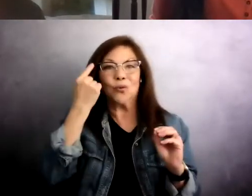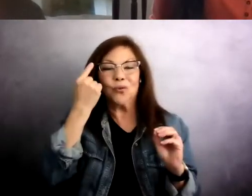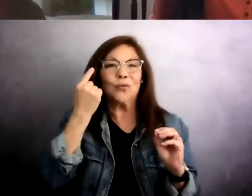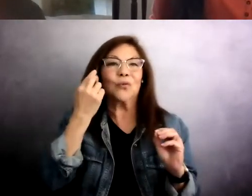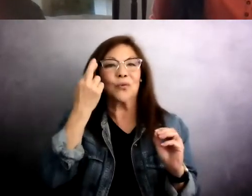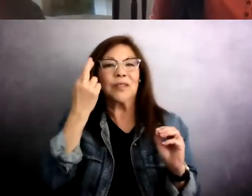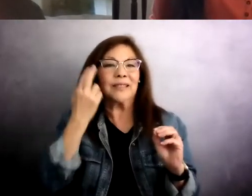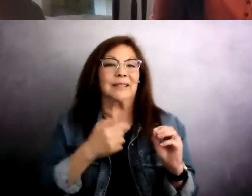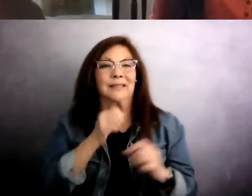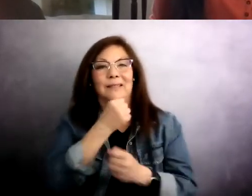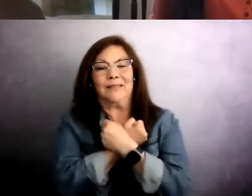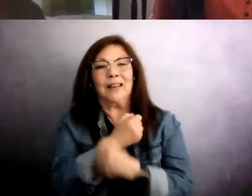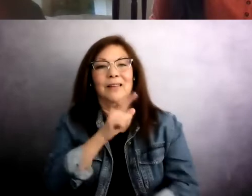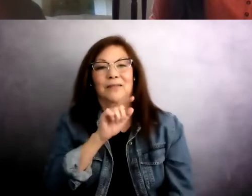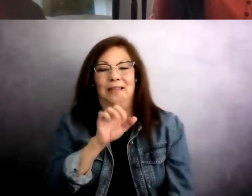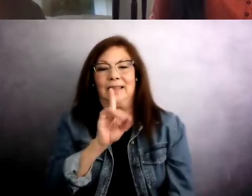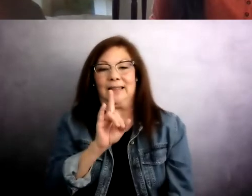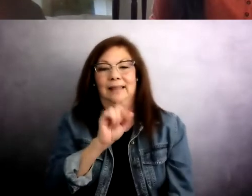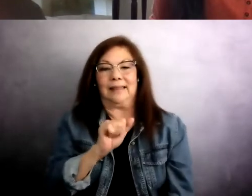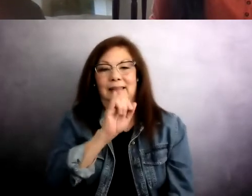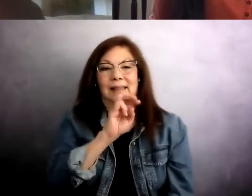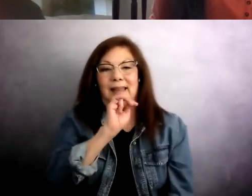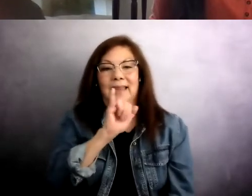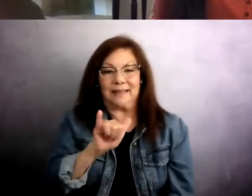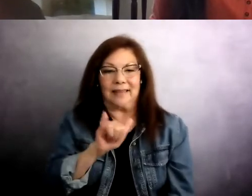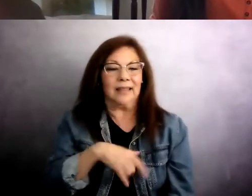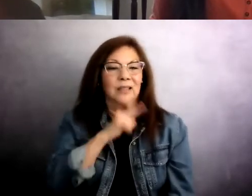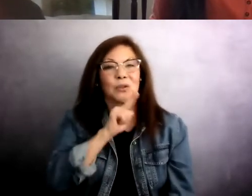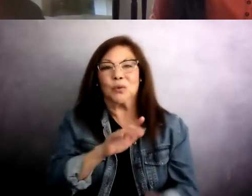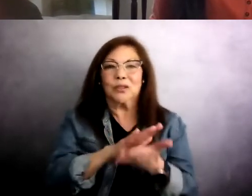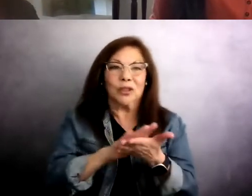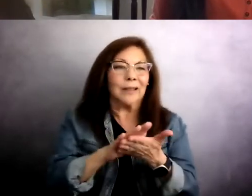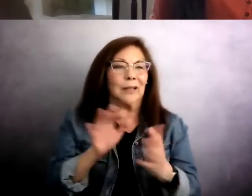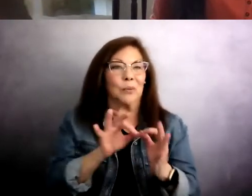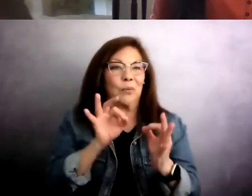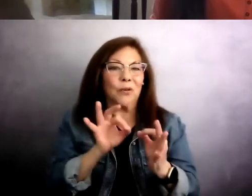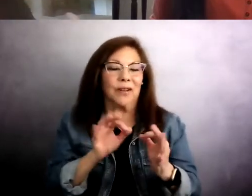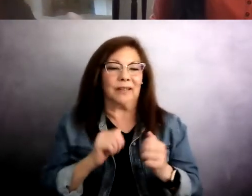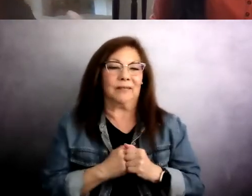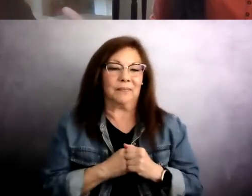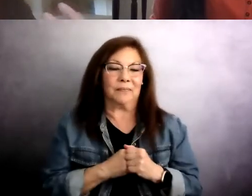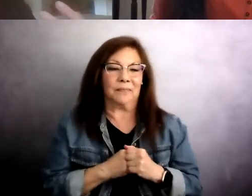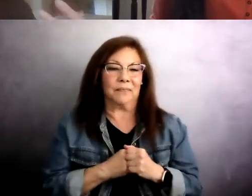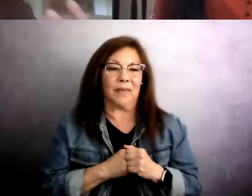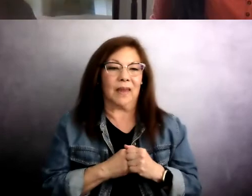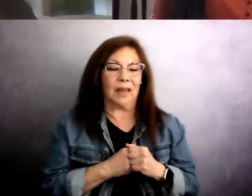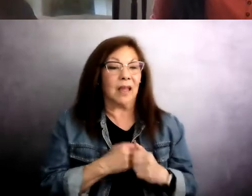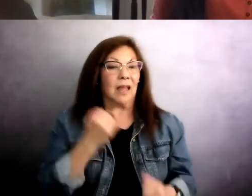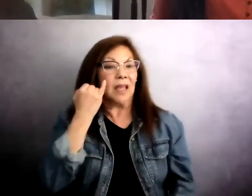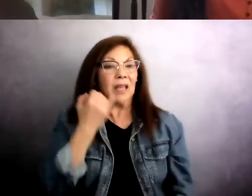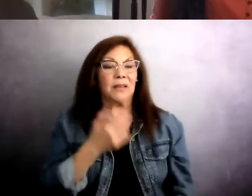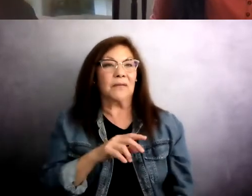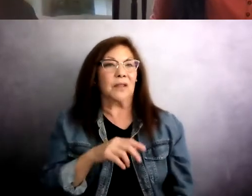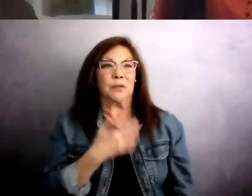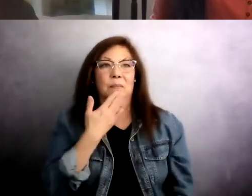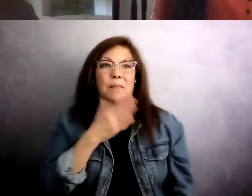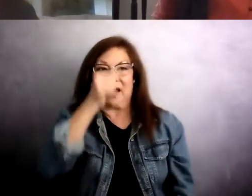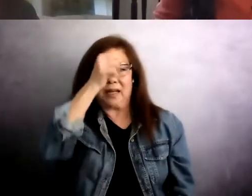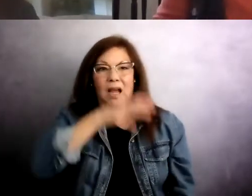It is to clean, it is too perfect how if there is a villain in the story, it is not hard